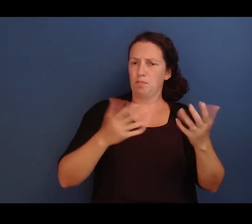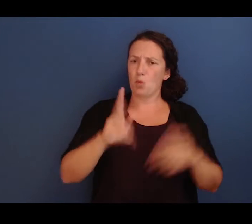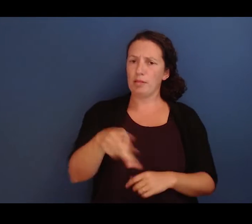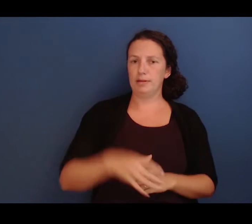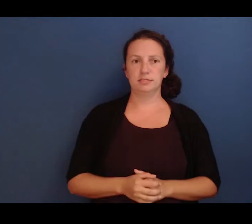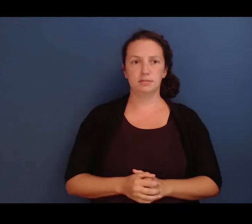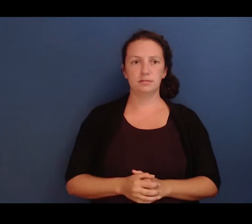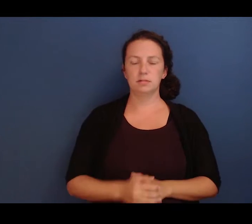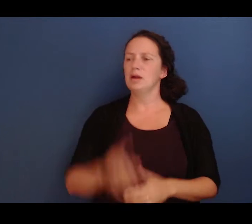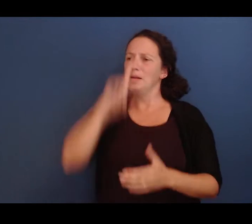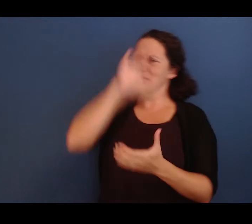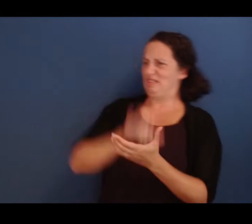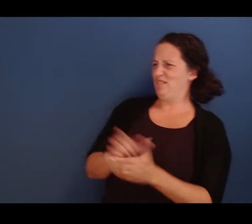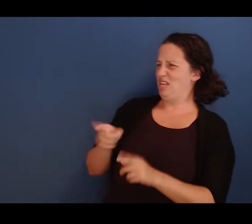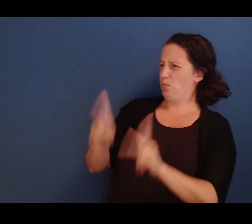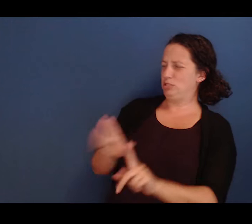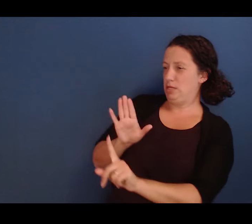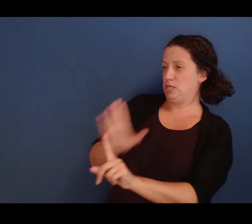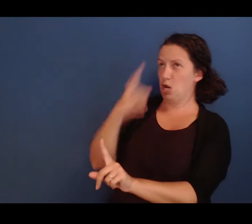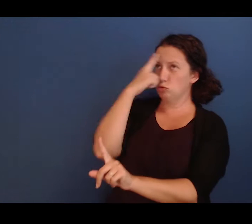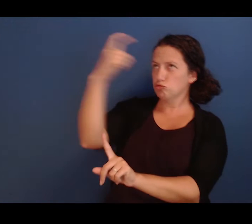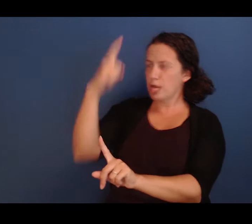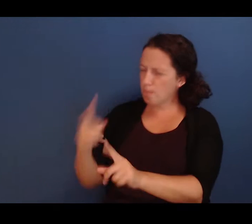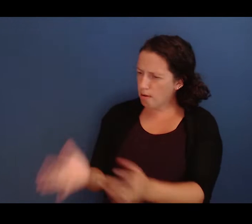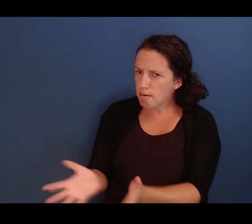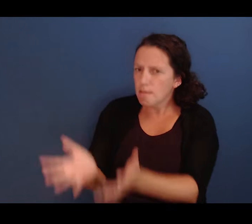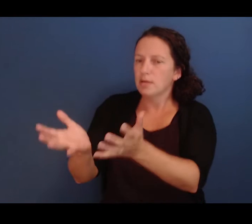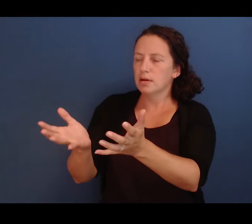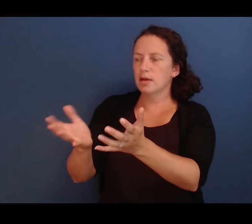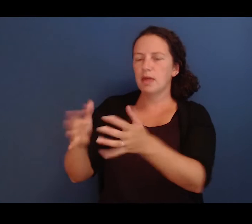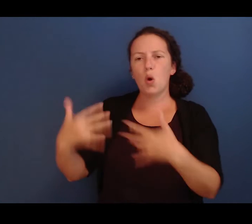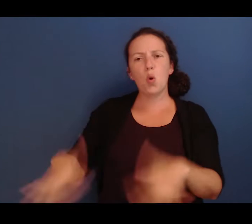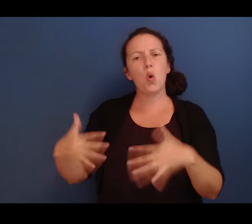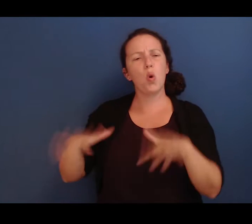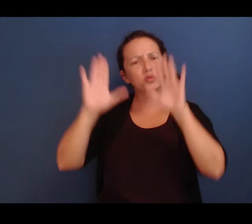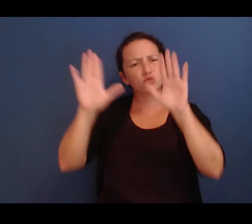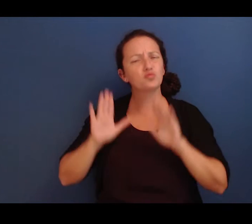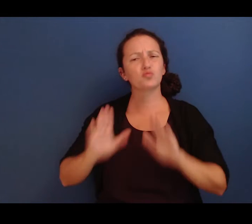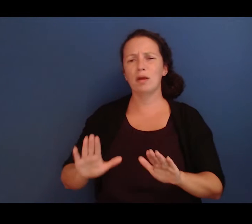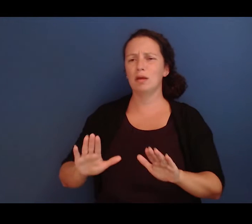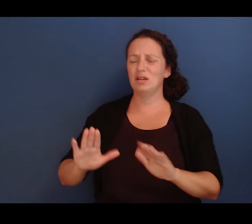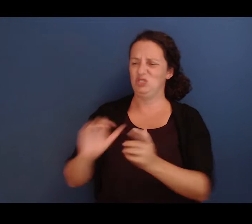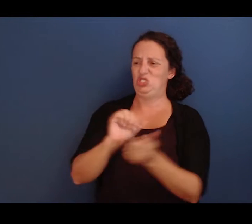Believing in someone's dream, it's something great that changes lives.